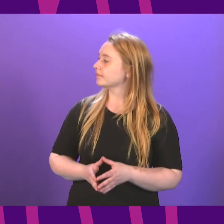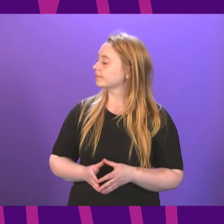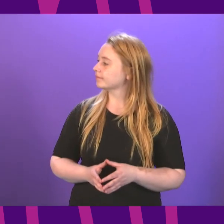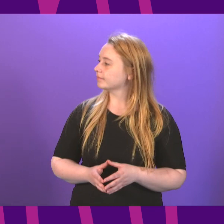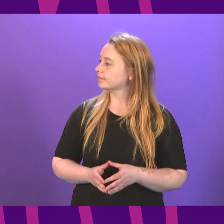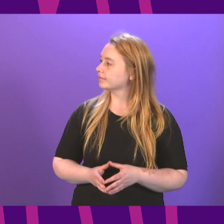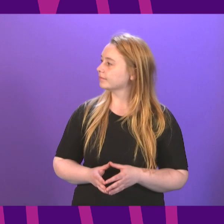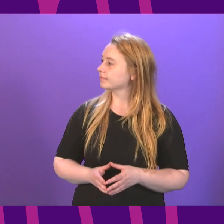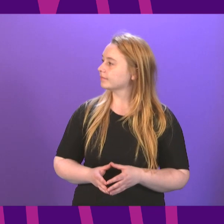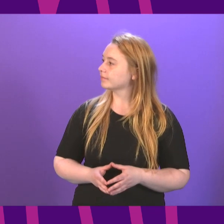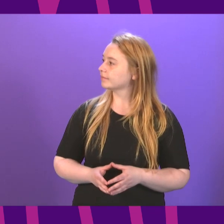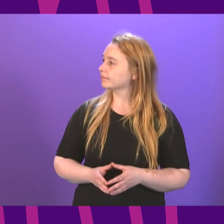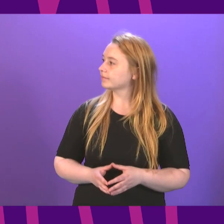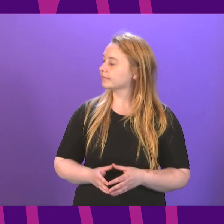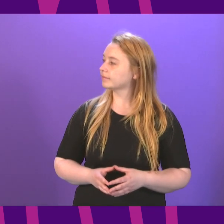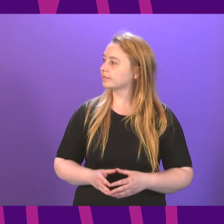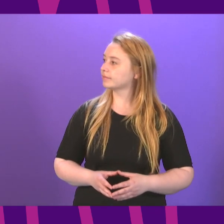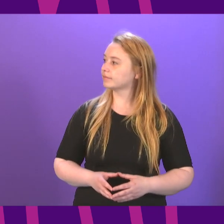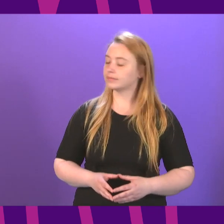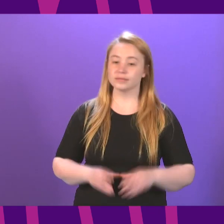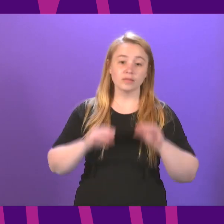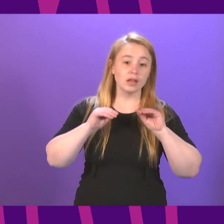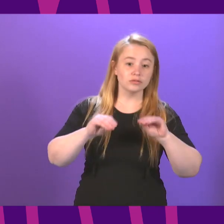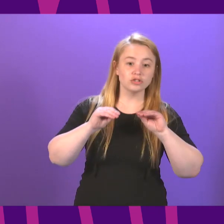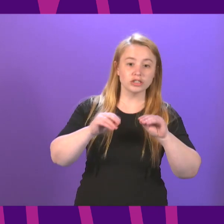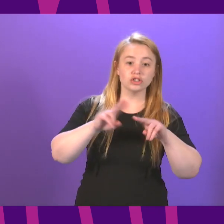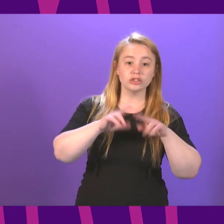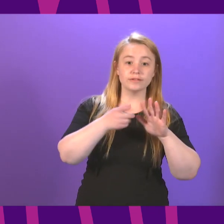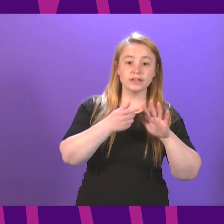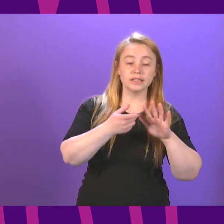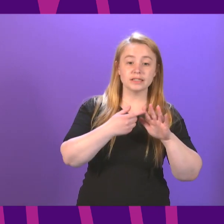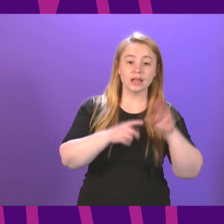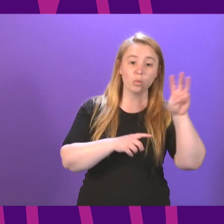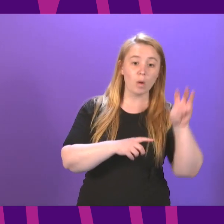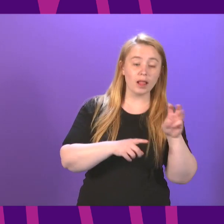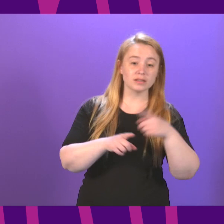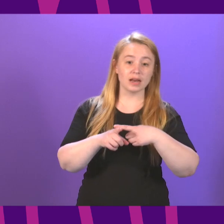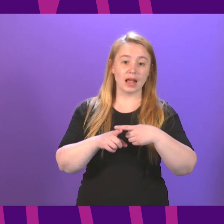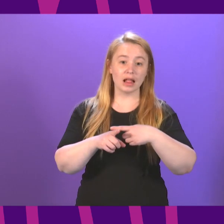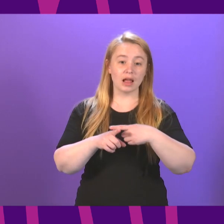Tuition fees in England and Wales have been mired in broken promises. Instead of keeping